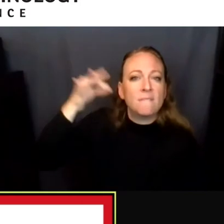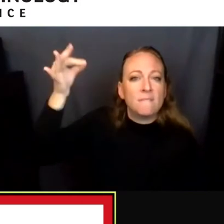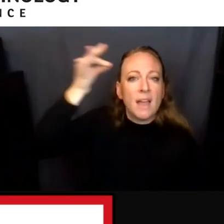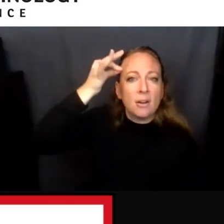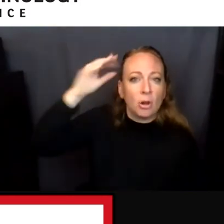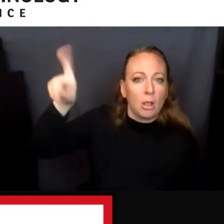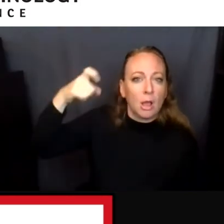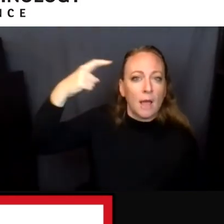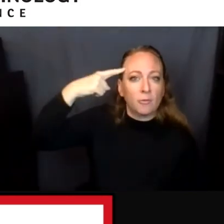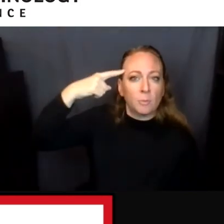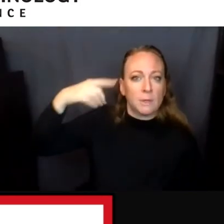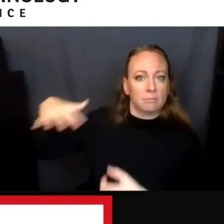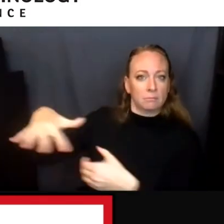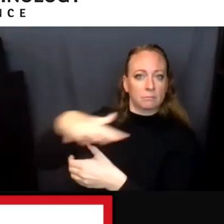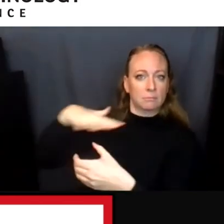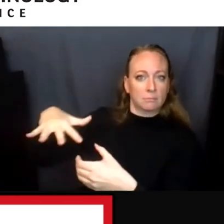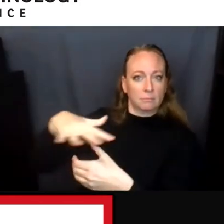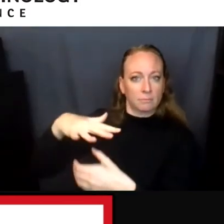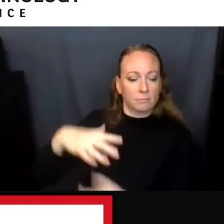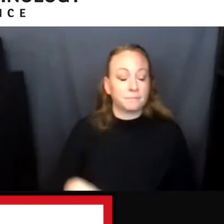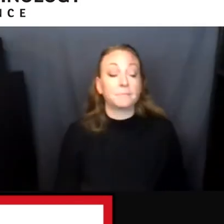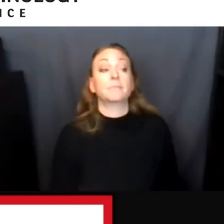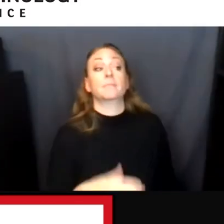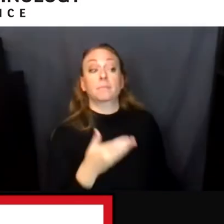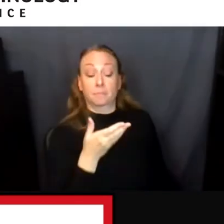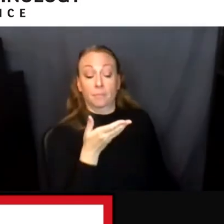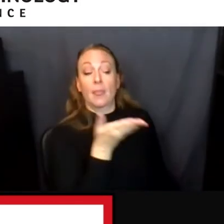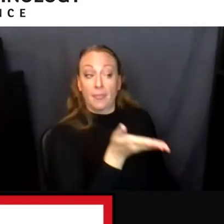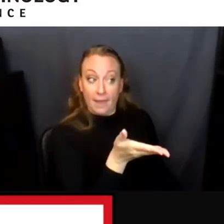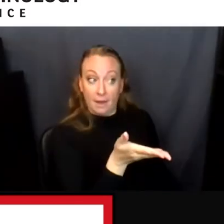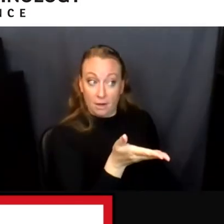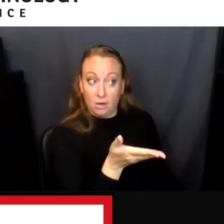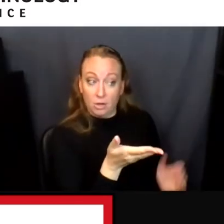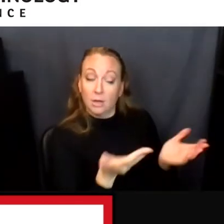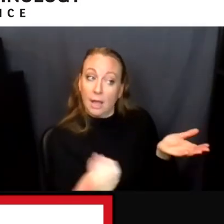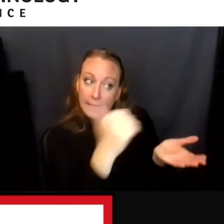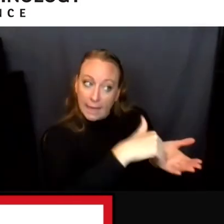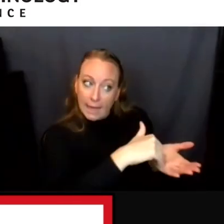Well, I think there again, it's the ADA's federal law.